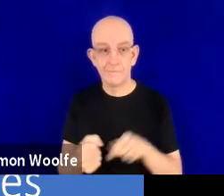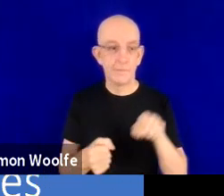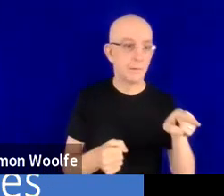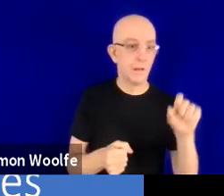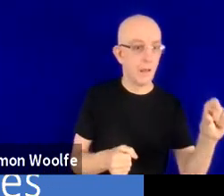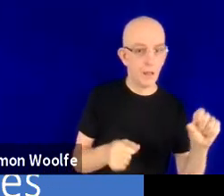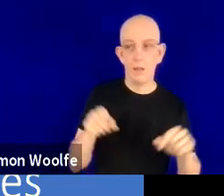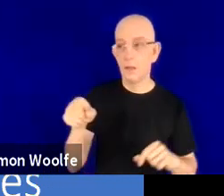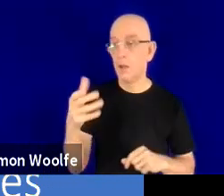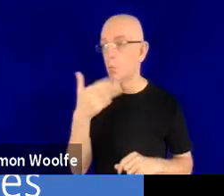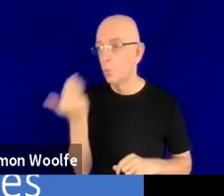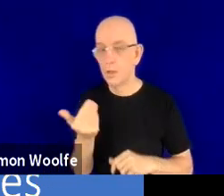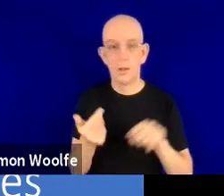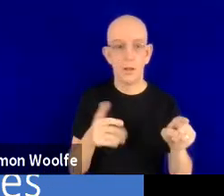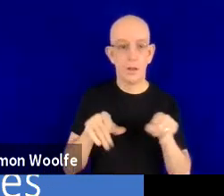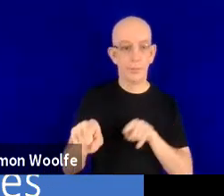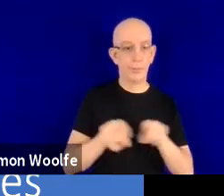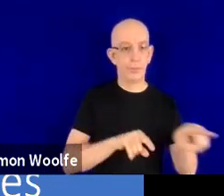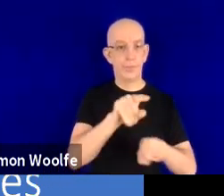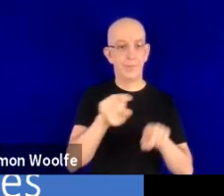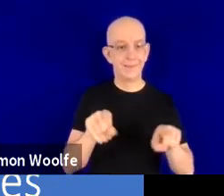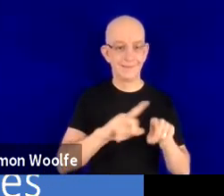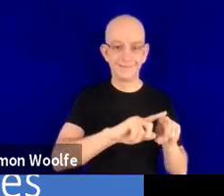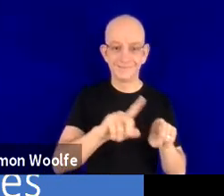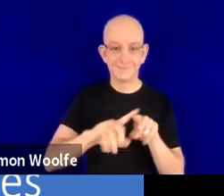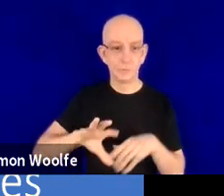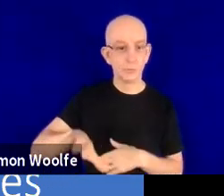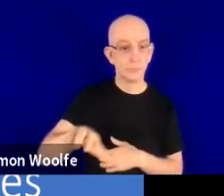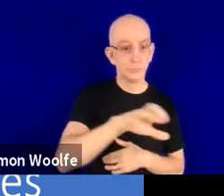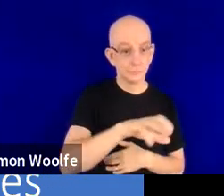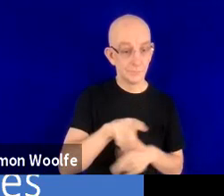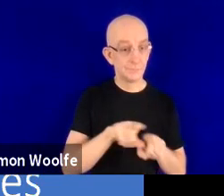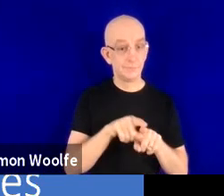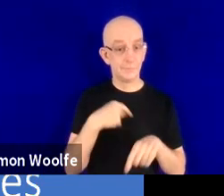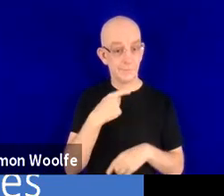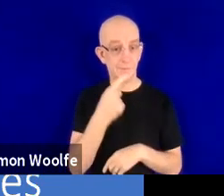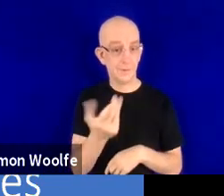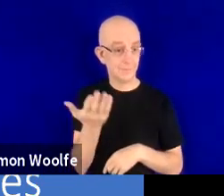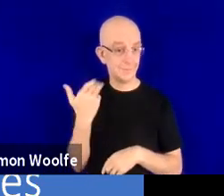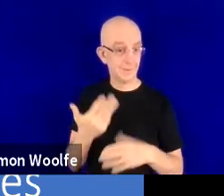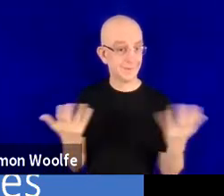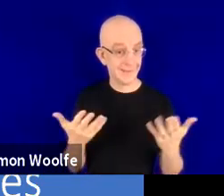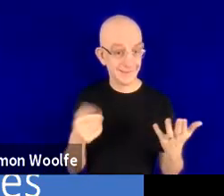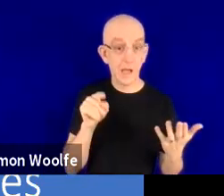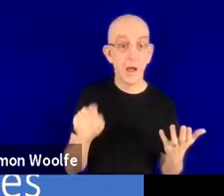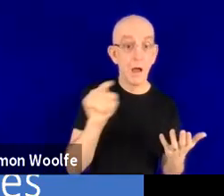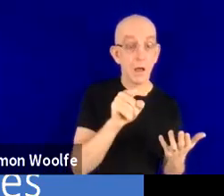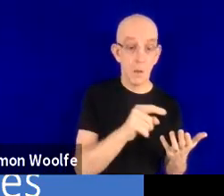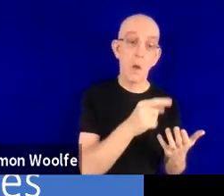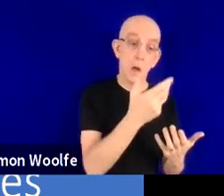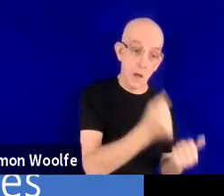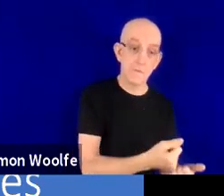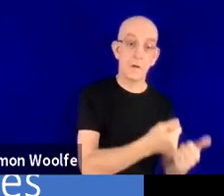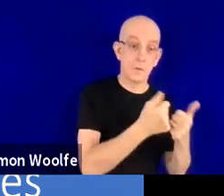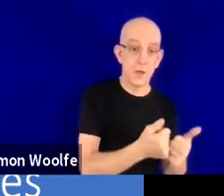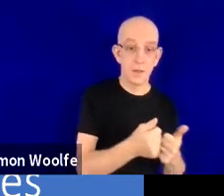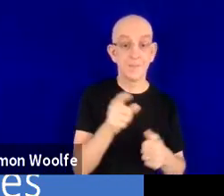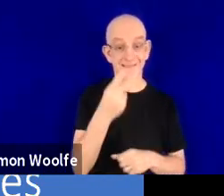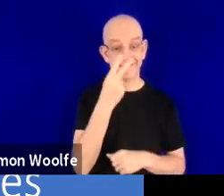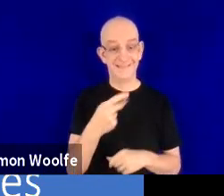So this table shows is really, whether there are kind of mainstream social assistance programs in place, whether there's any kind of non contributory disability benefit in place